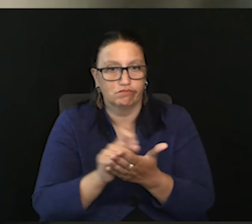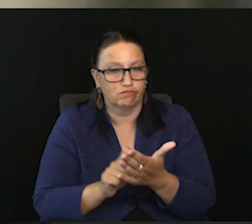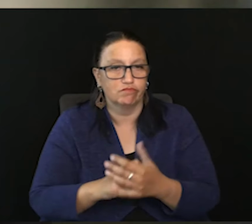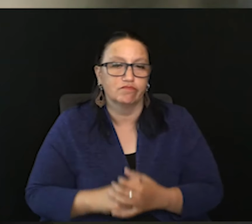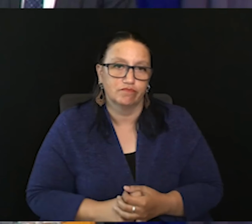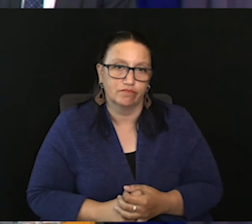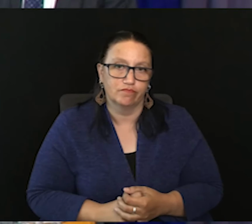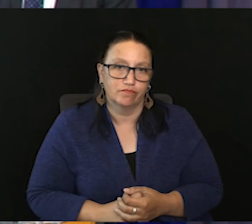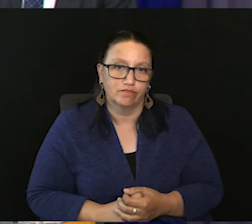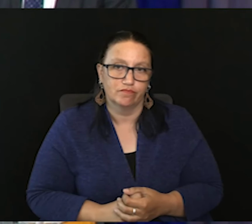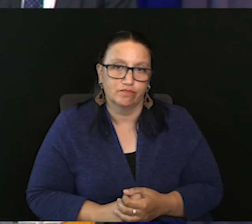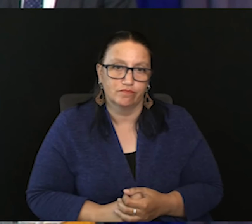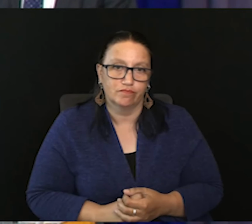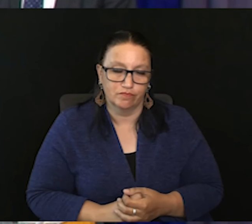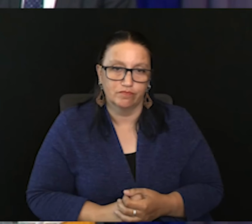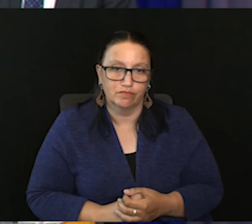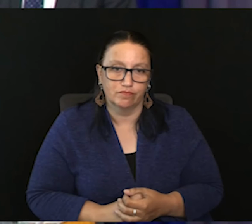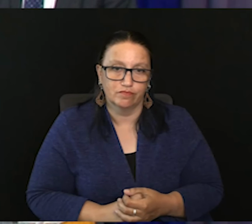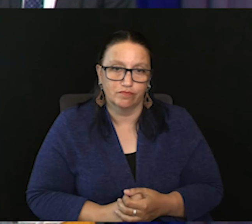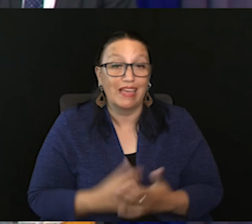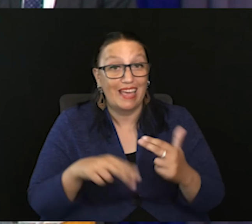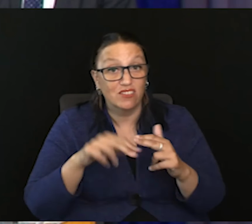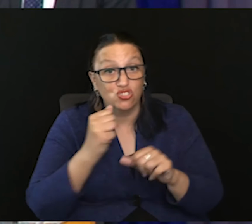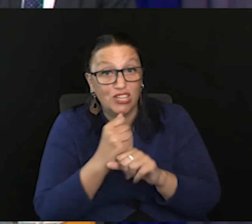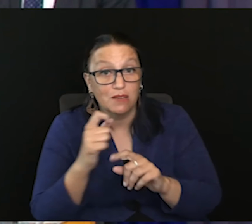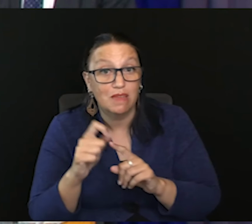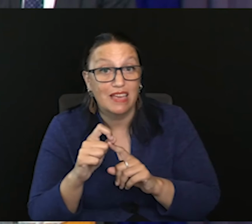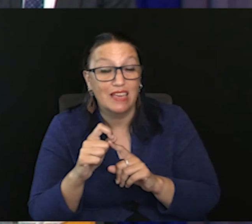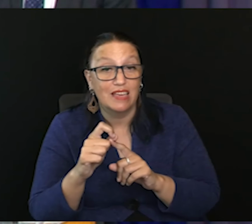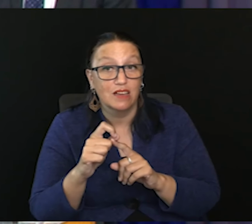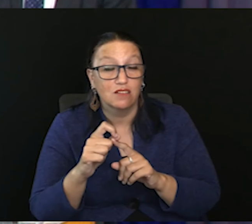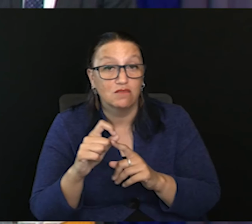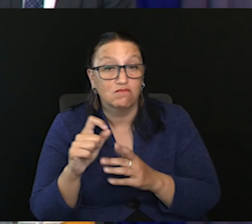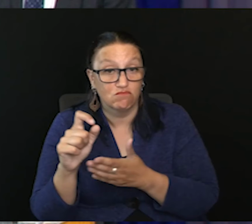And if it's your GP that's prescribing, it will be available from pharmacies.